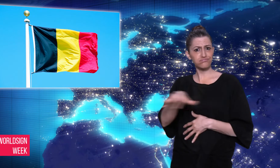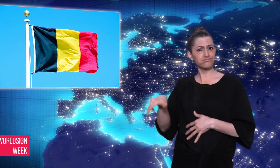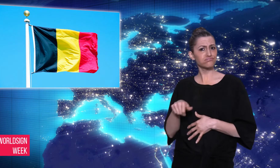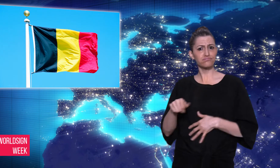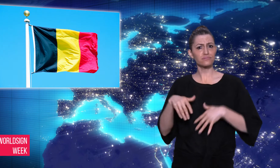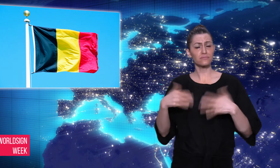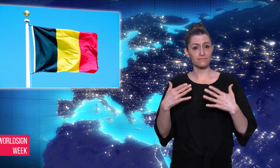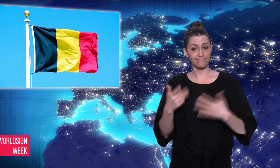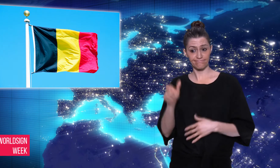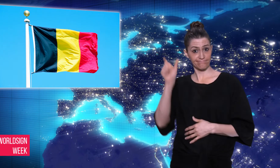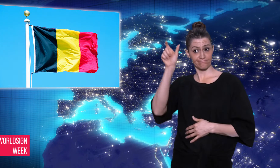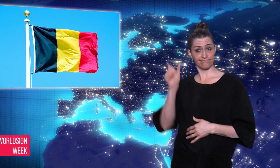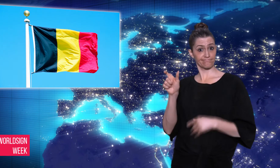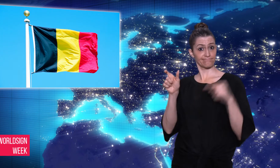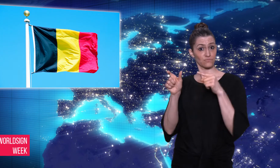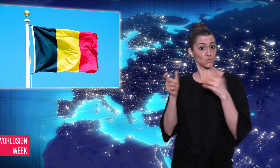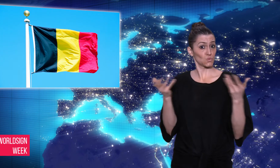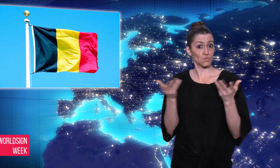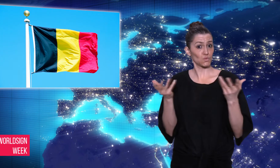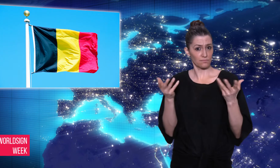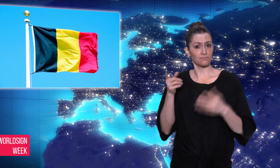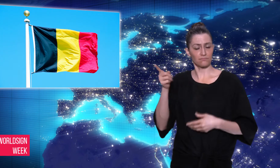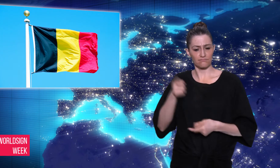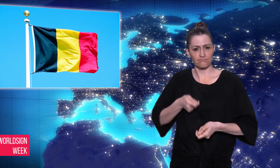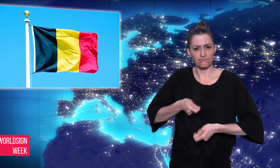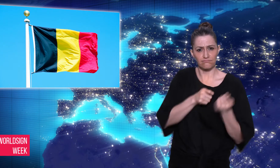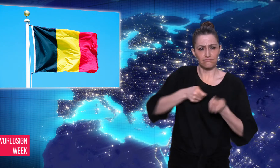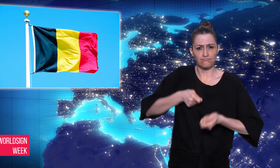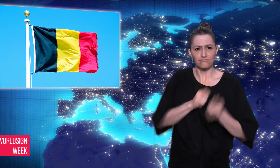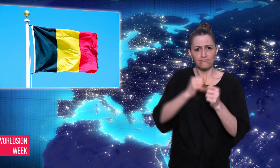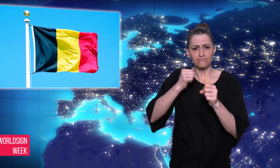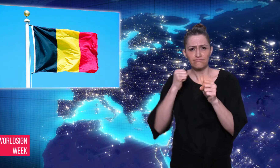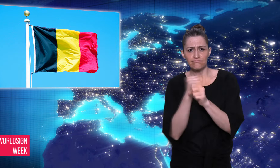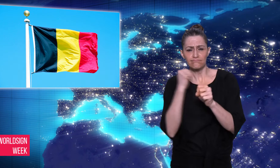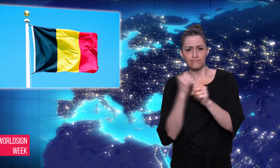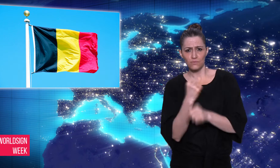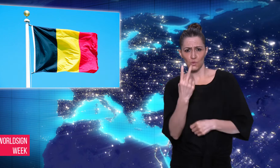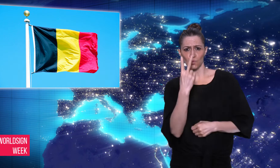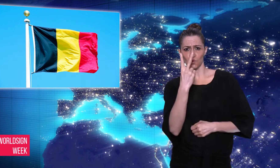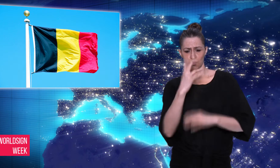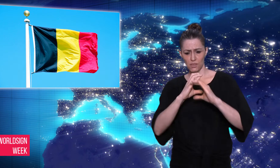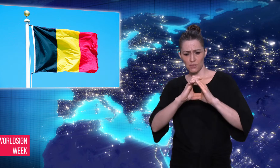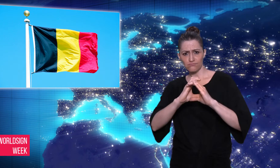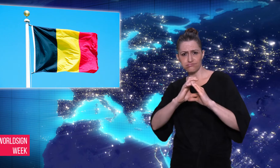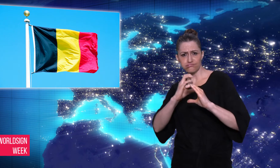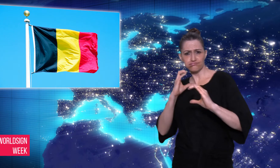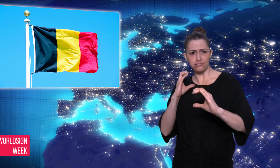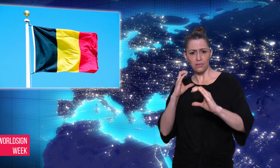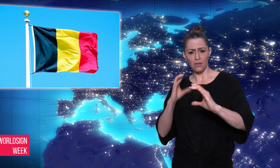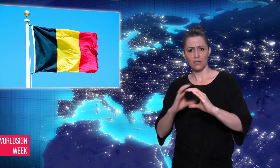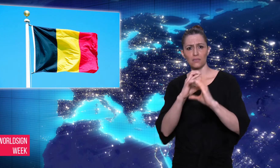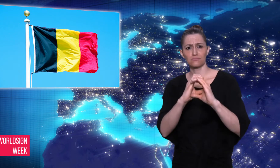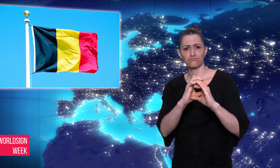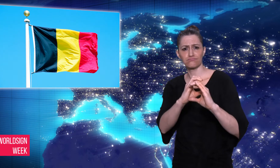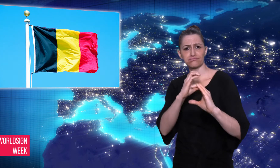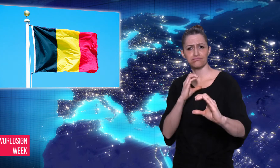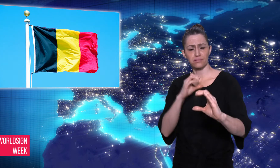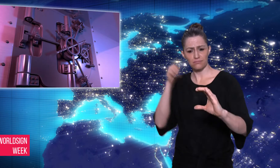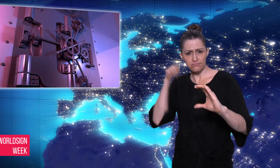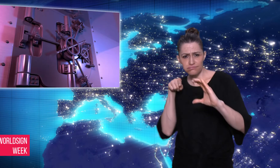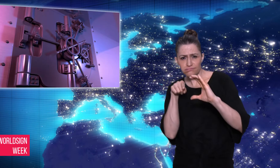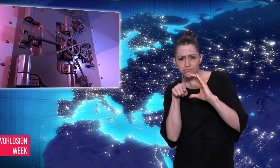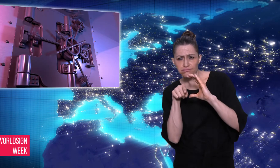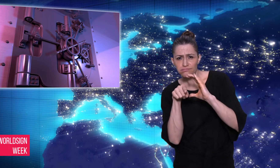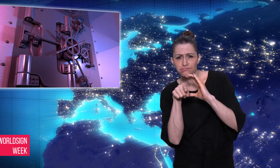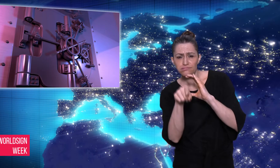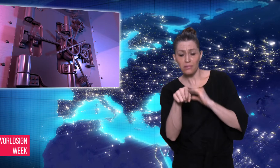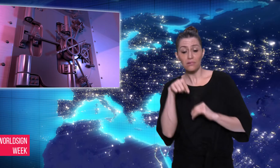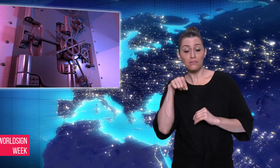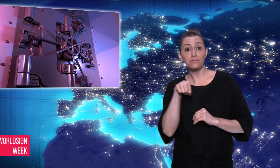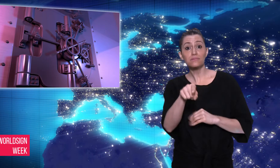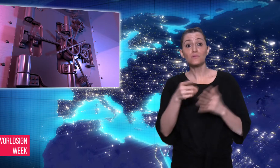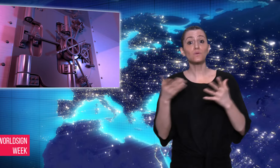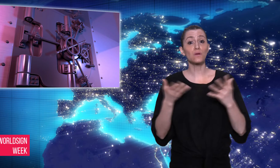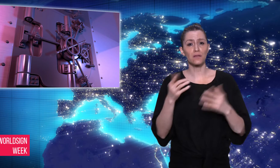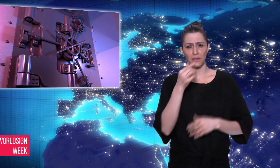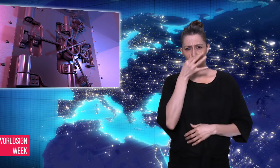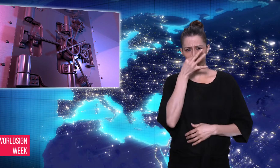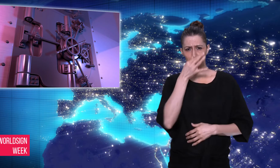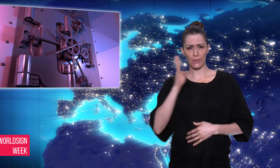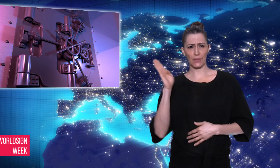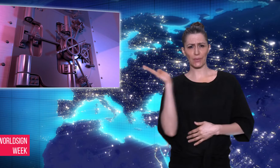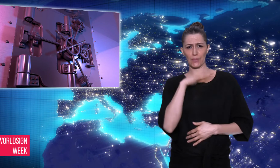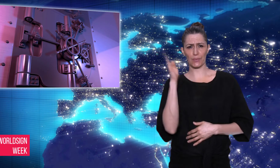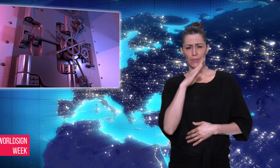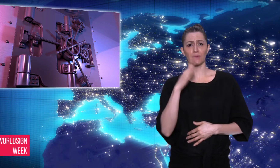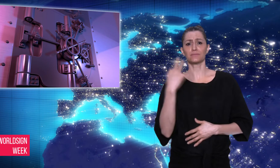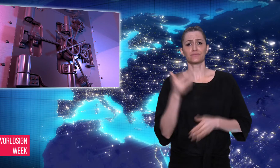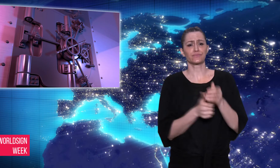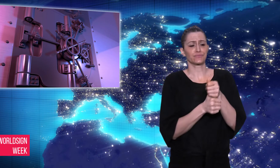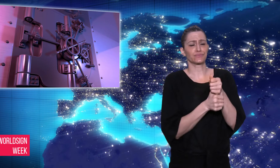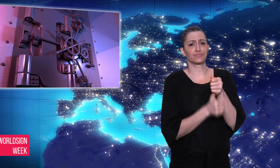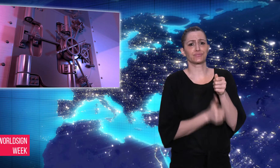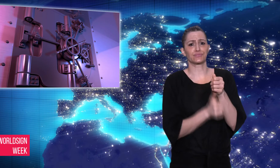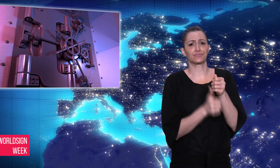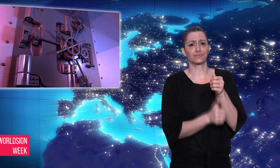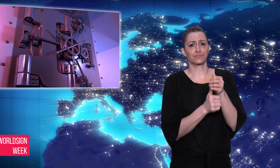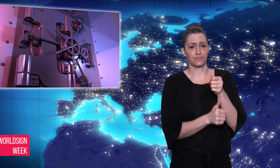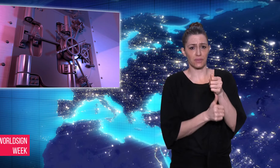robbed. How? Somebody dug two tunnels through the sewer